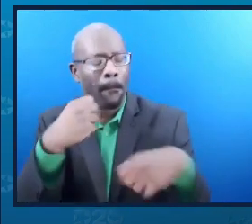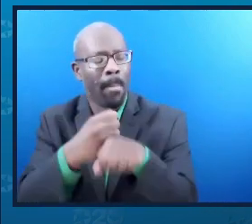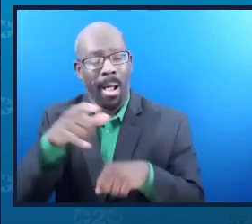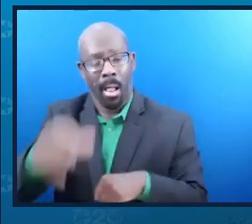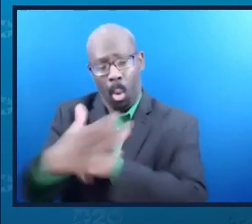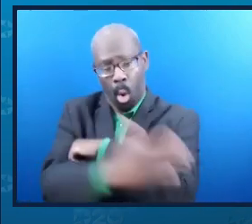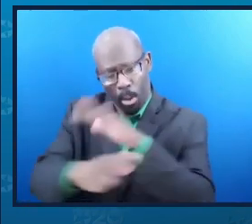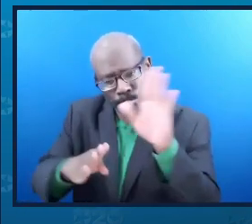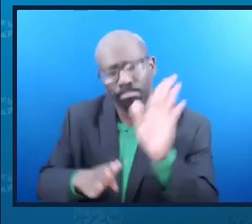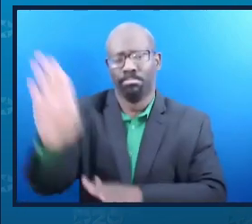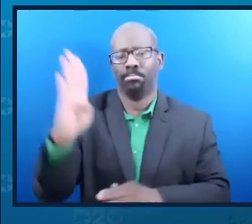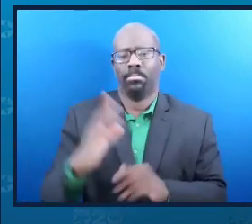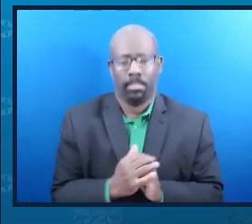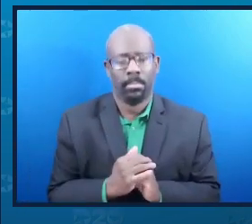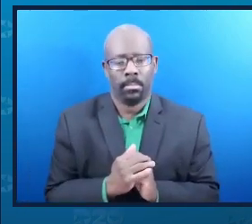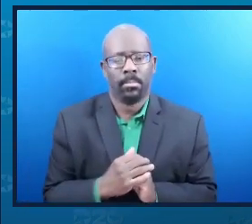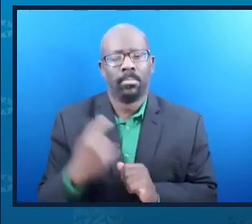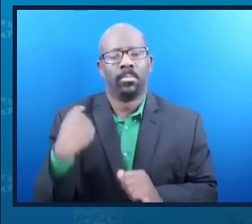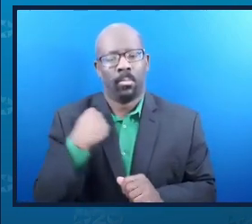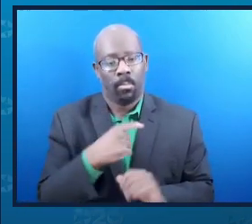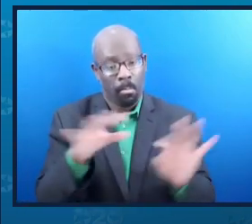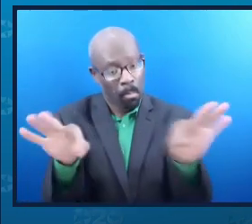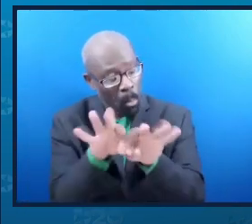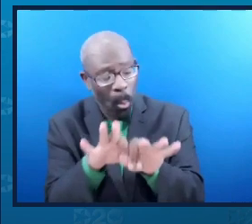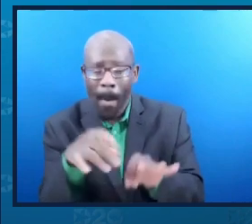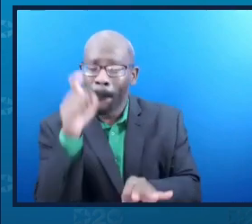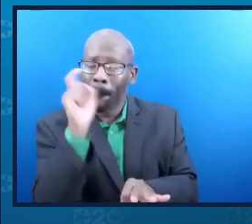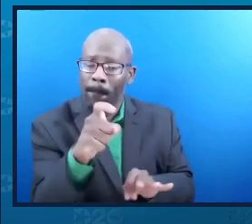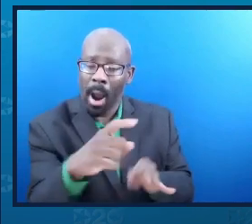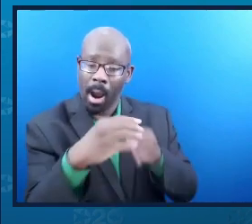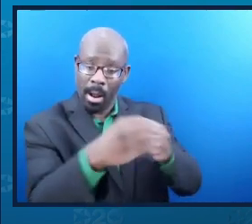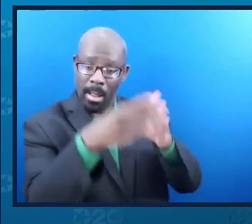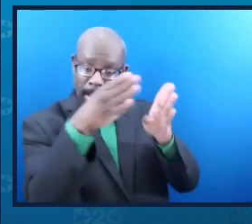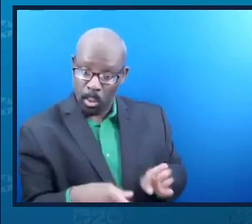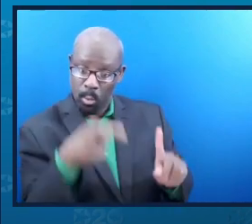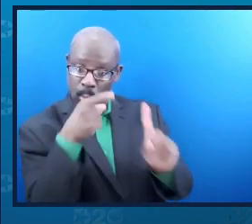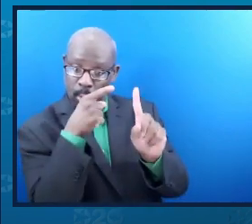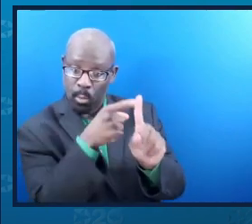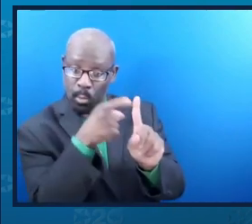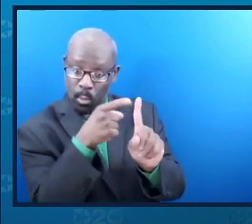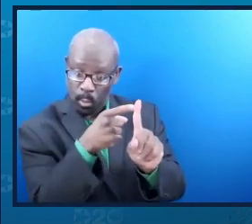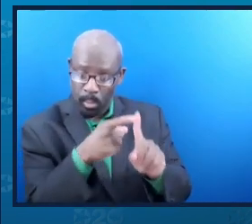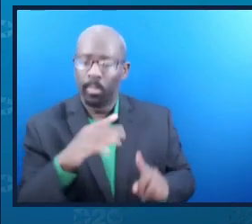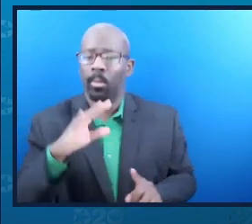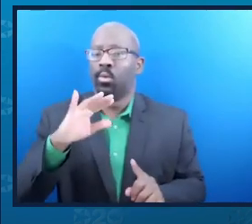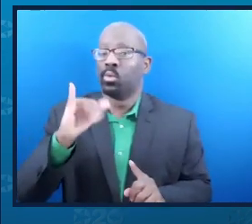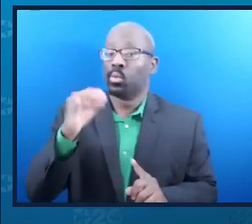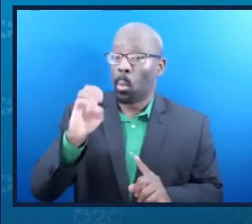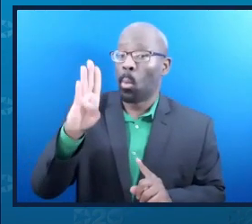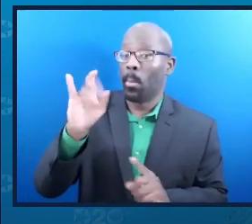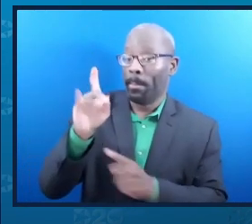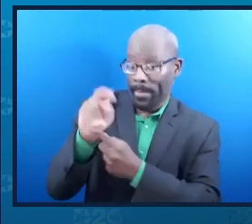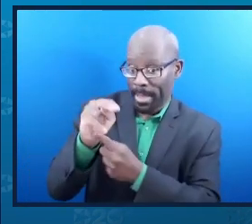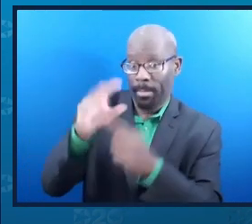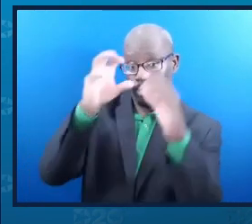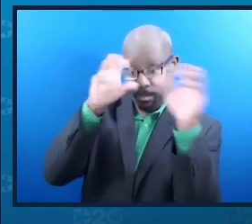PROMISE OF OUR COUNTRY LED BY